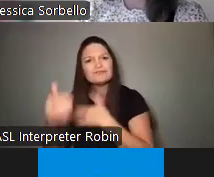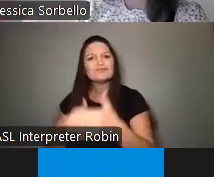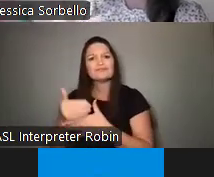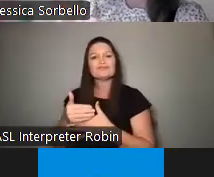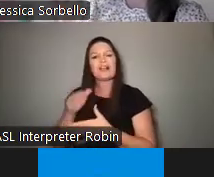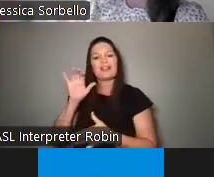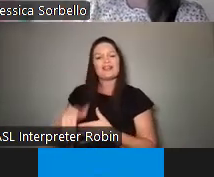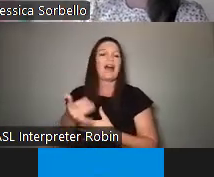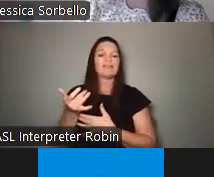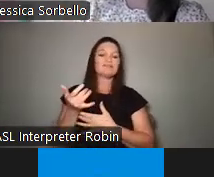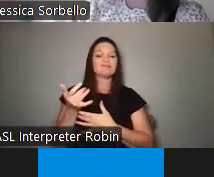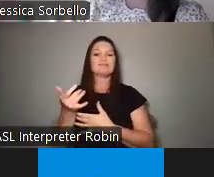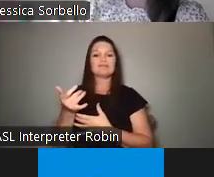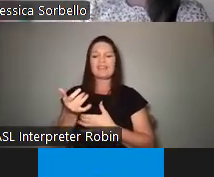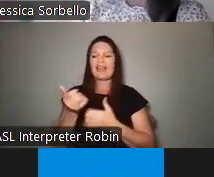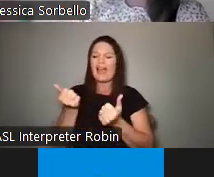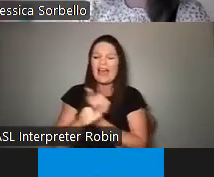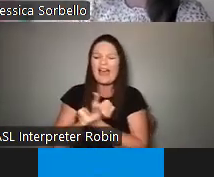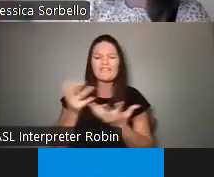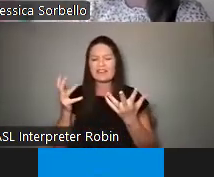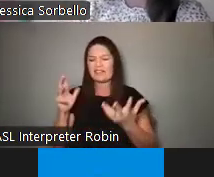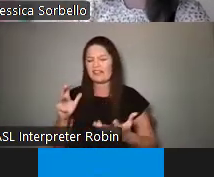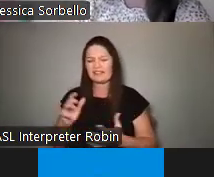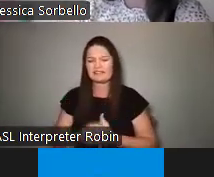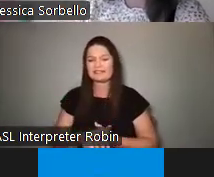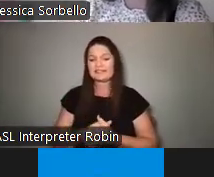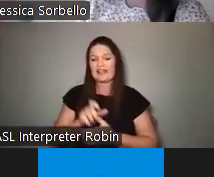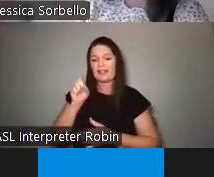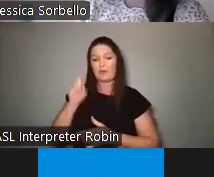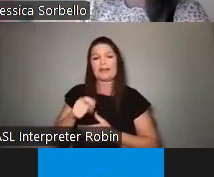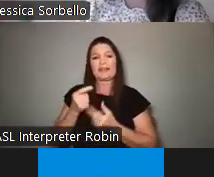we have. And so again, thinking about that difference